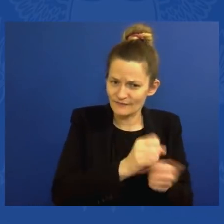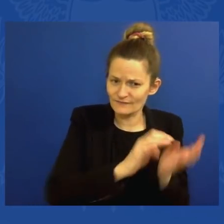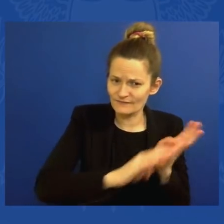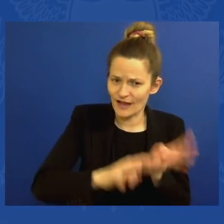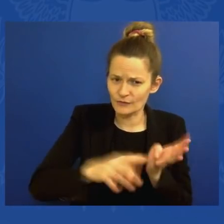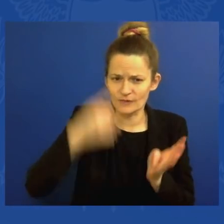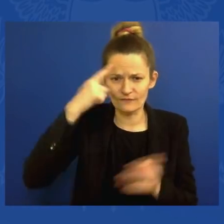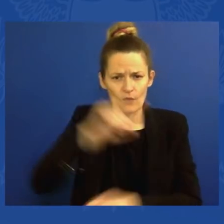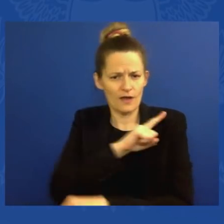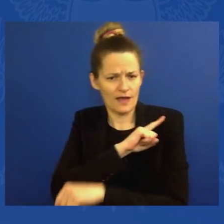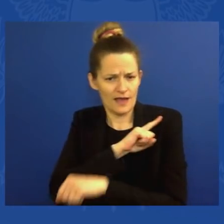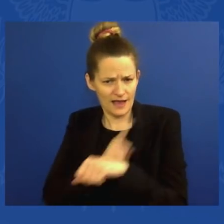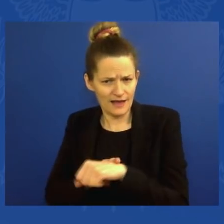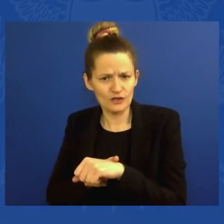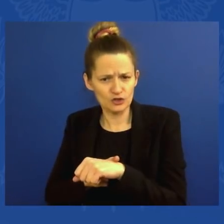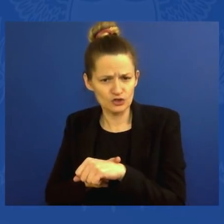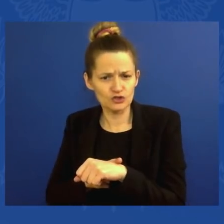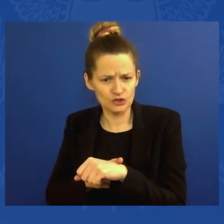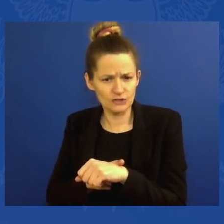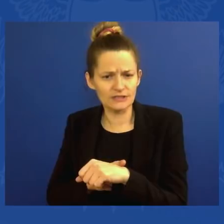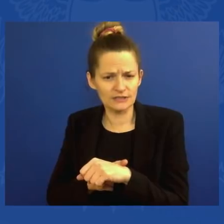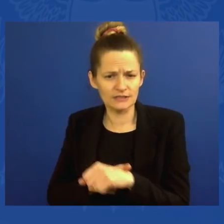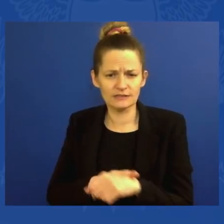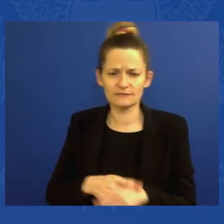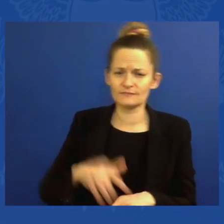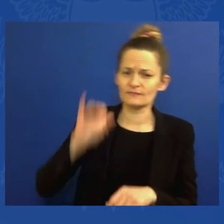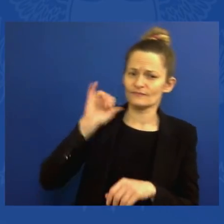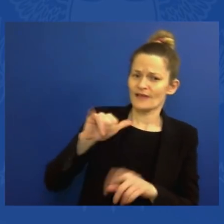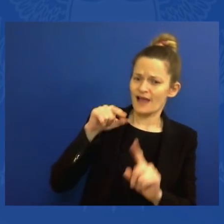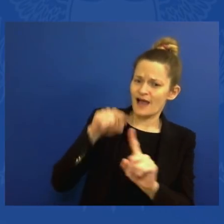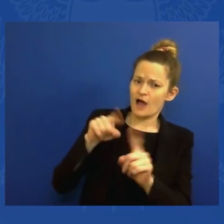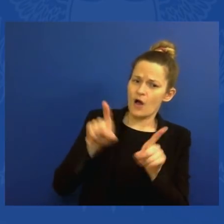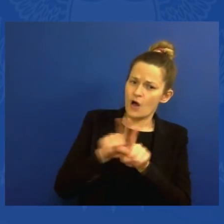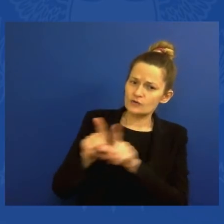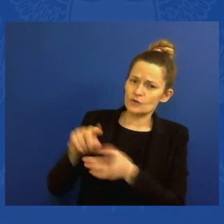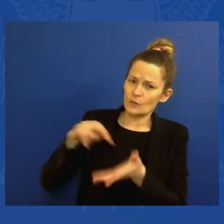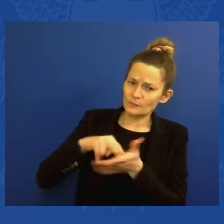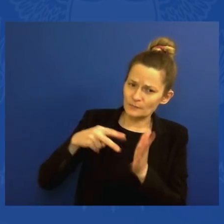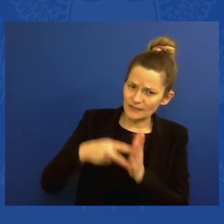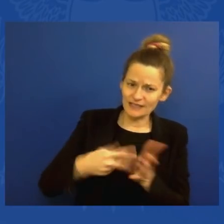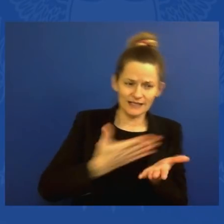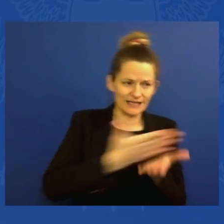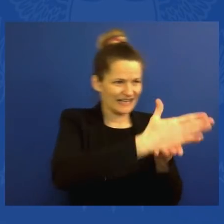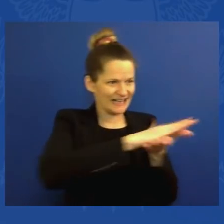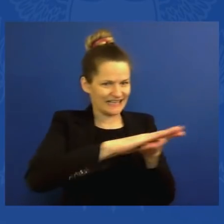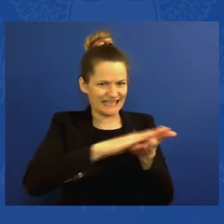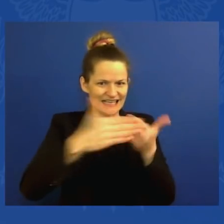to Clean Energy Future. At the same time? Not only will this equipment be made in the USA,